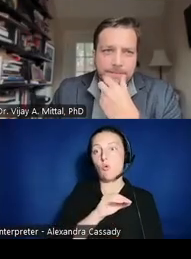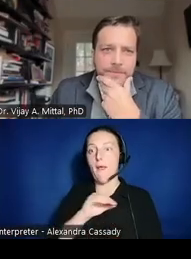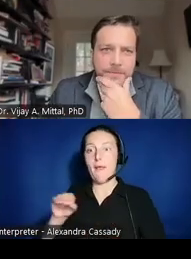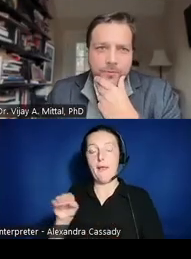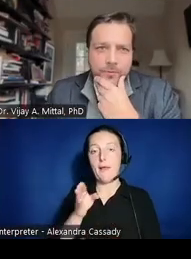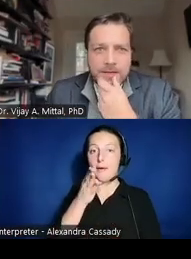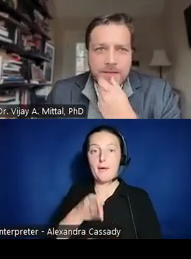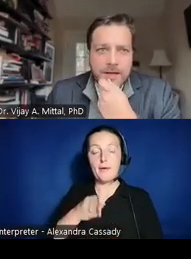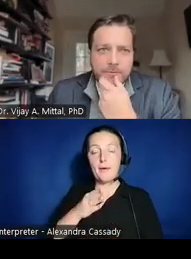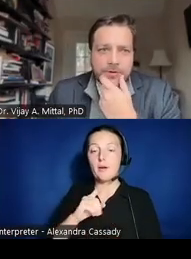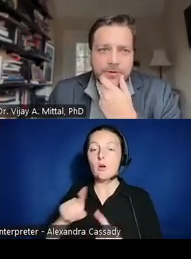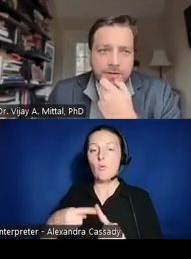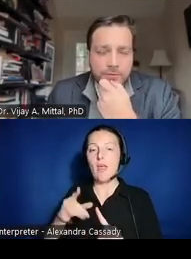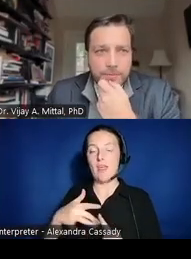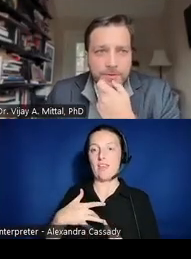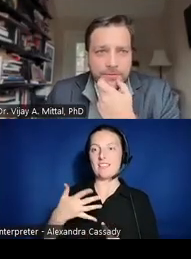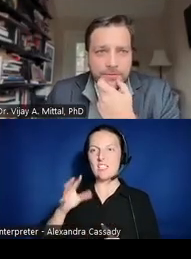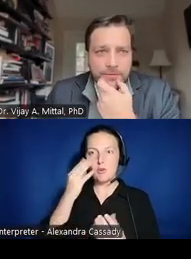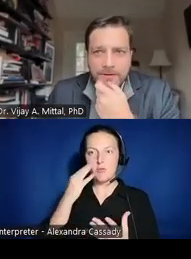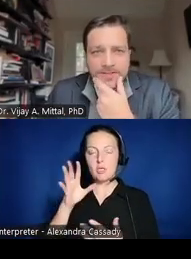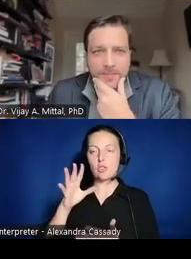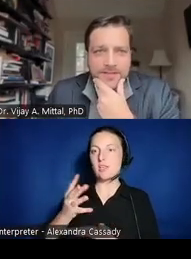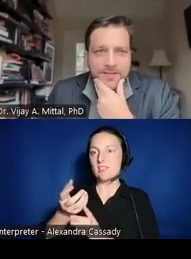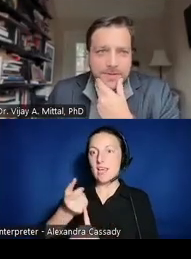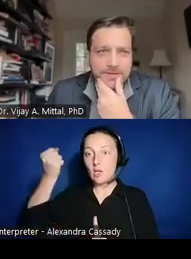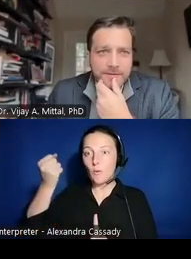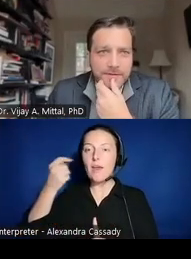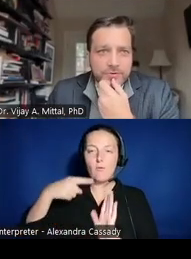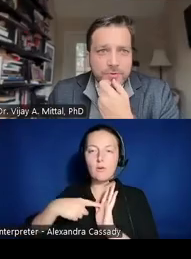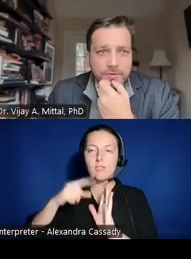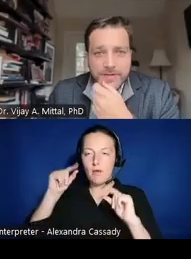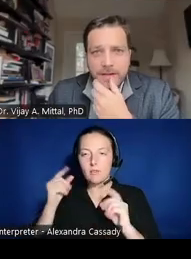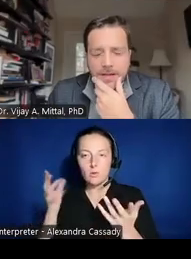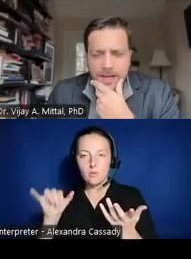um, we uh recruited a group of clinical high-risisk participants and controls and